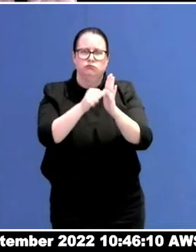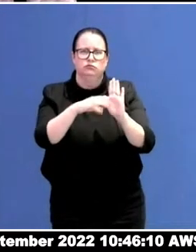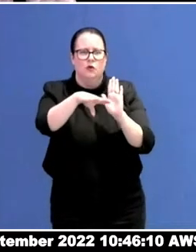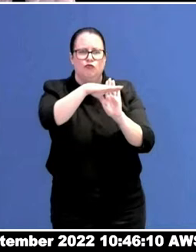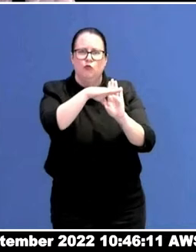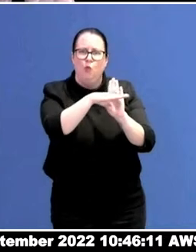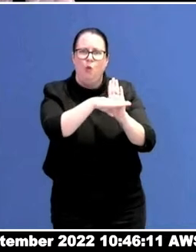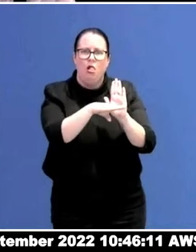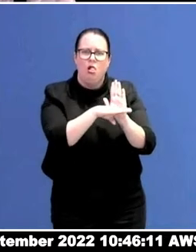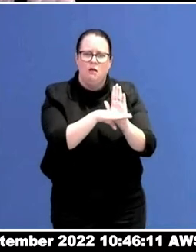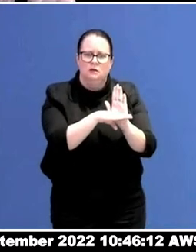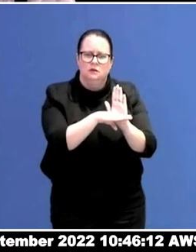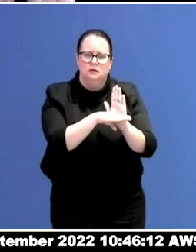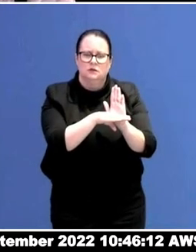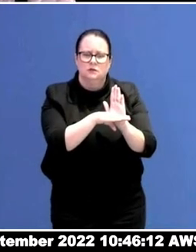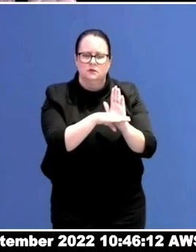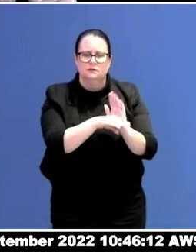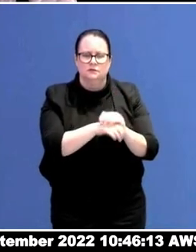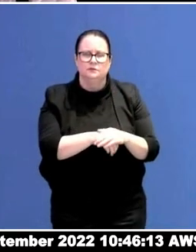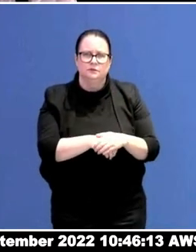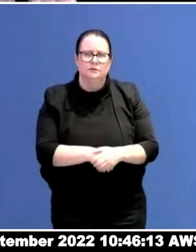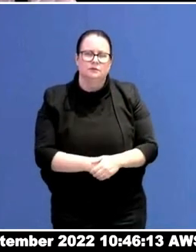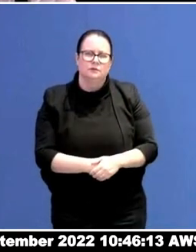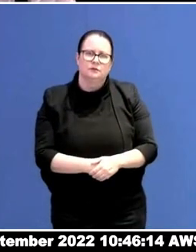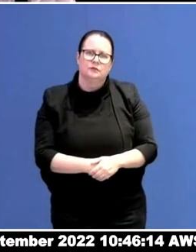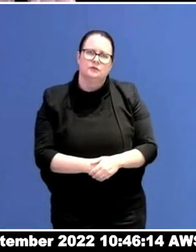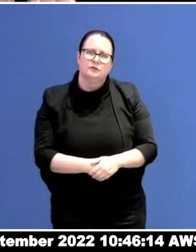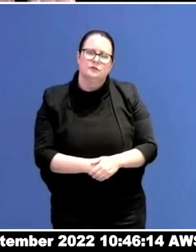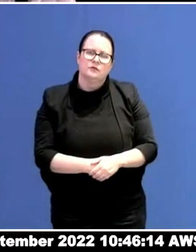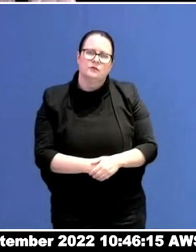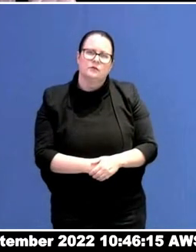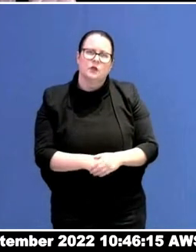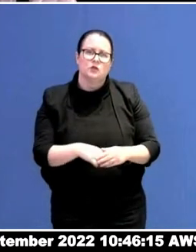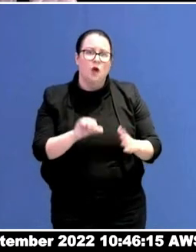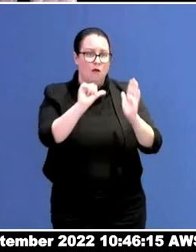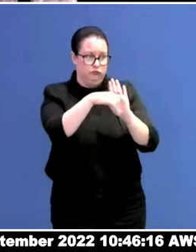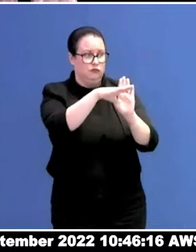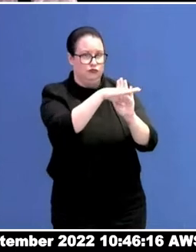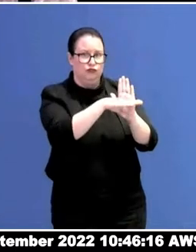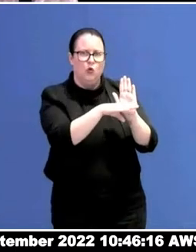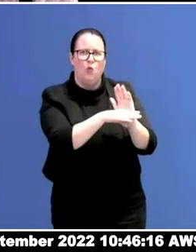So, putting that aside, what, if any, kind of support or post-detention support was